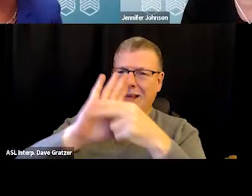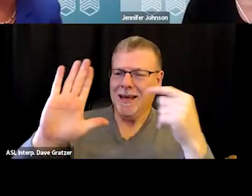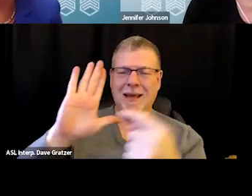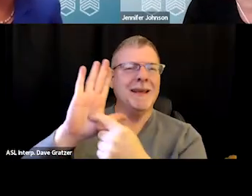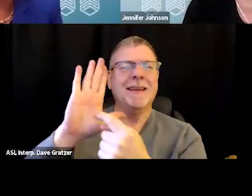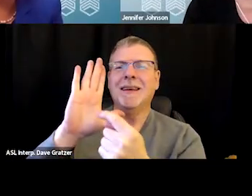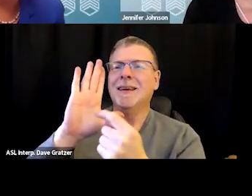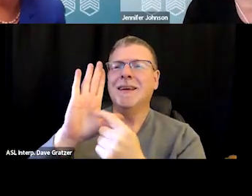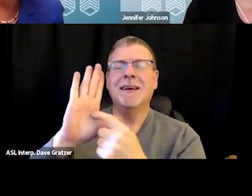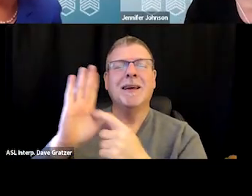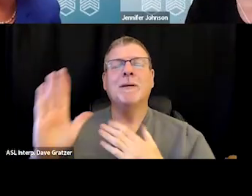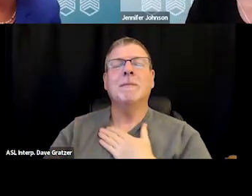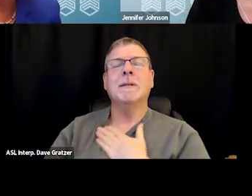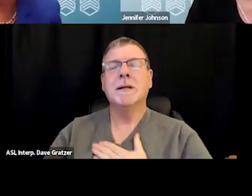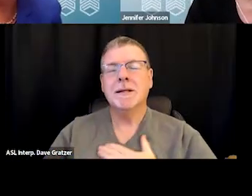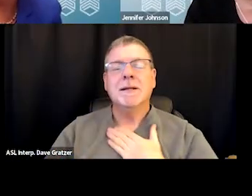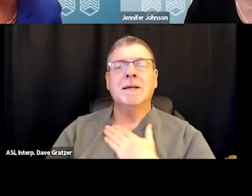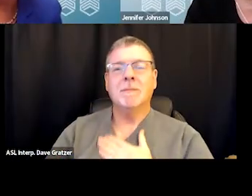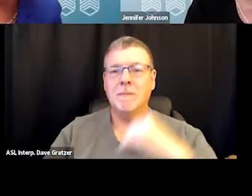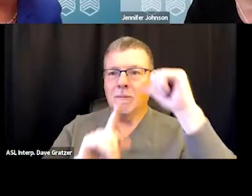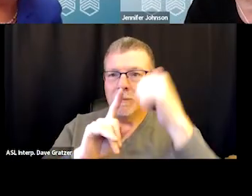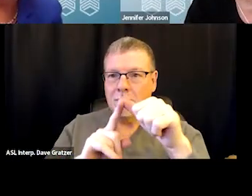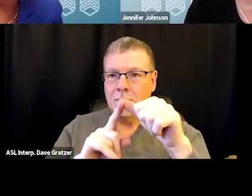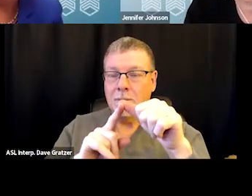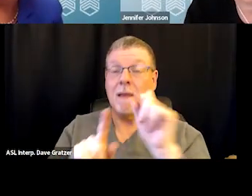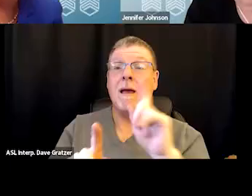Please, please remember that they are people first